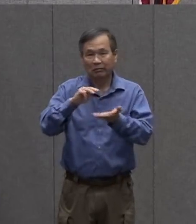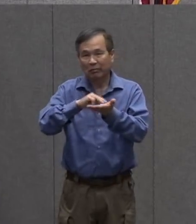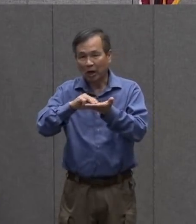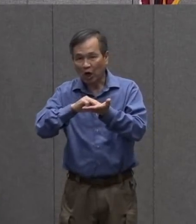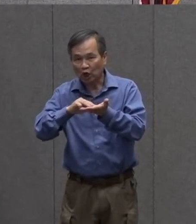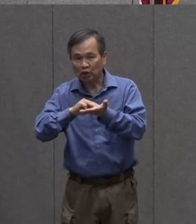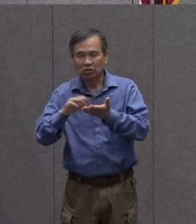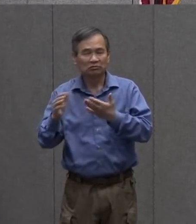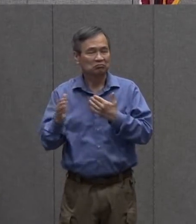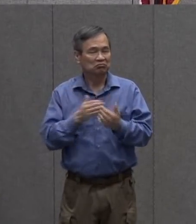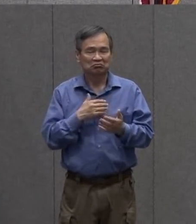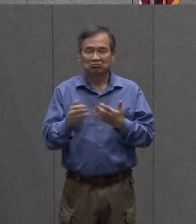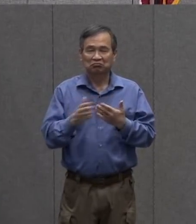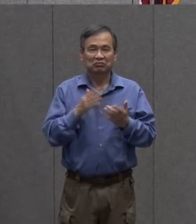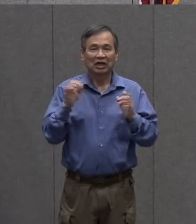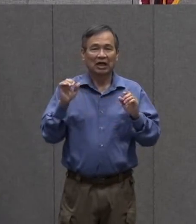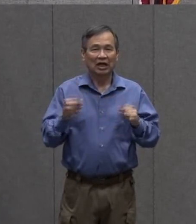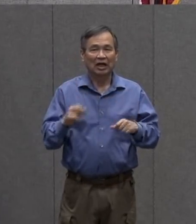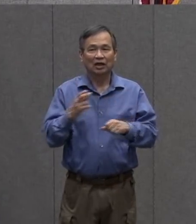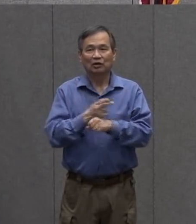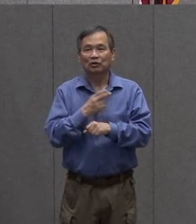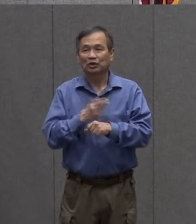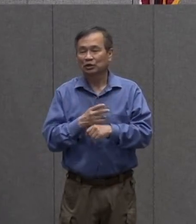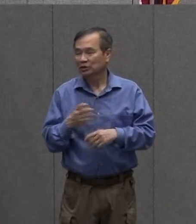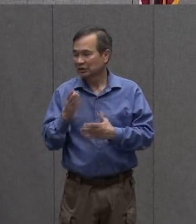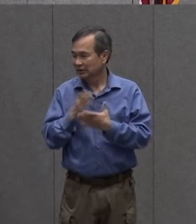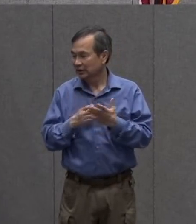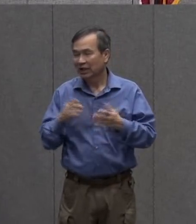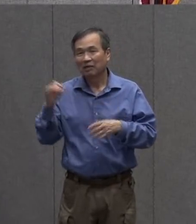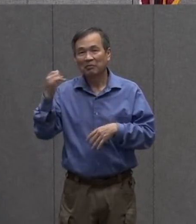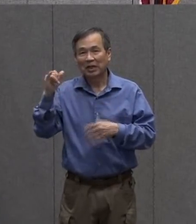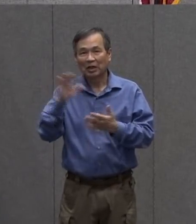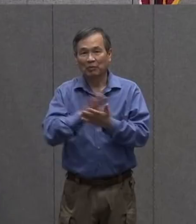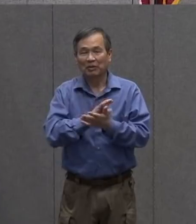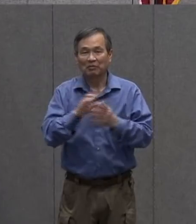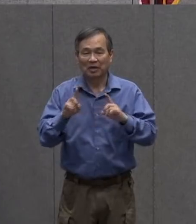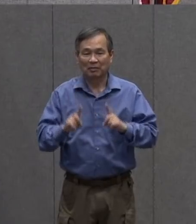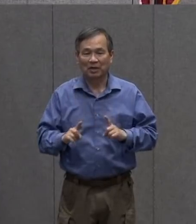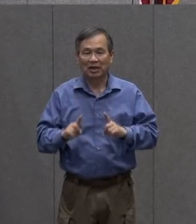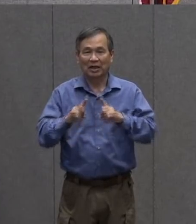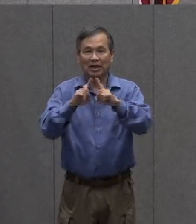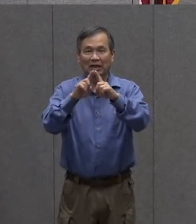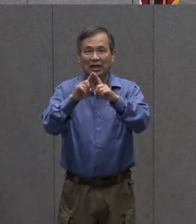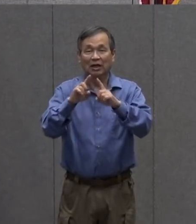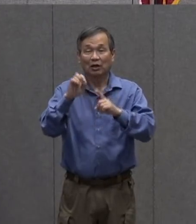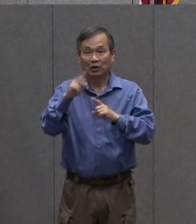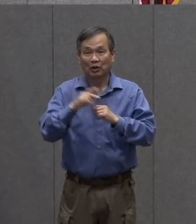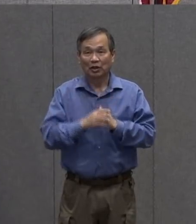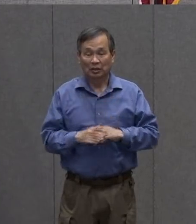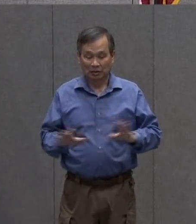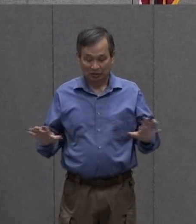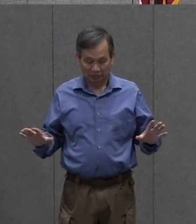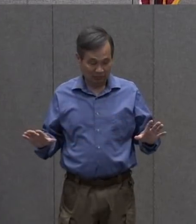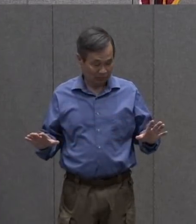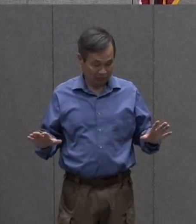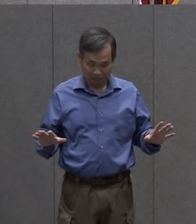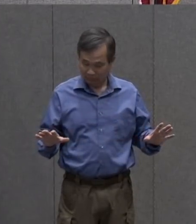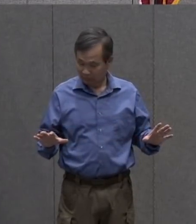And I'm gonna use a scrap piece of yellow paper to make my arrow itself. So all my materials are laid out, ready to go.